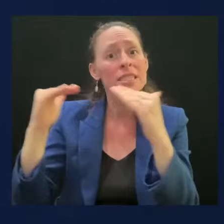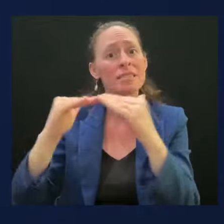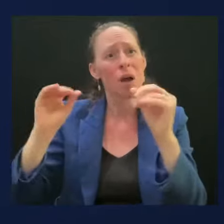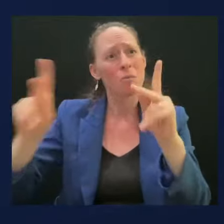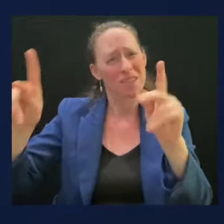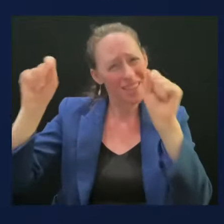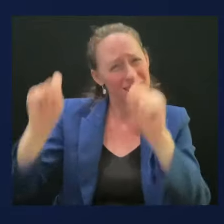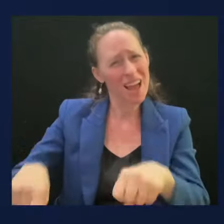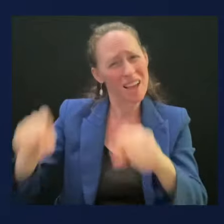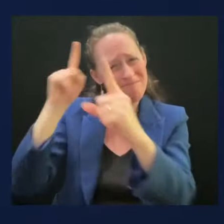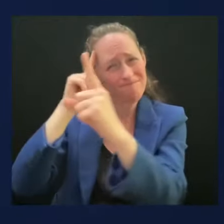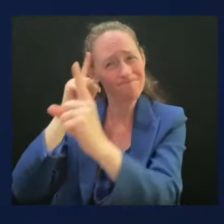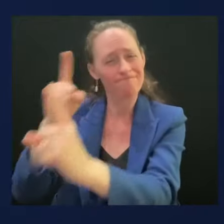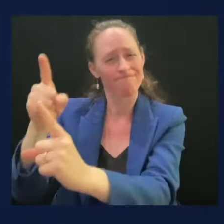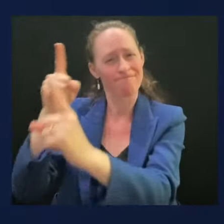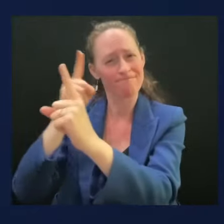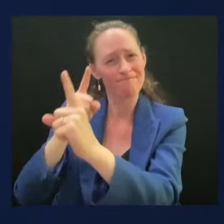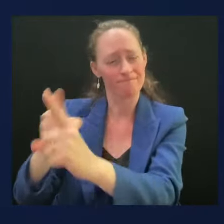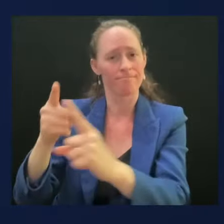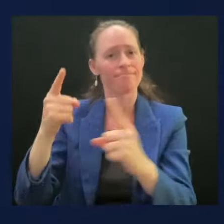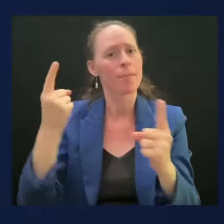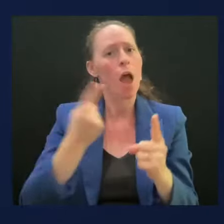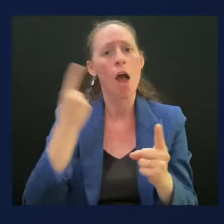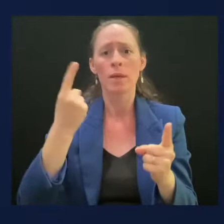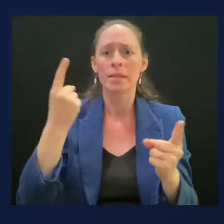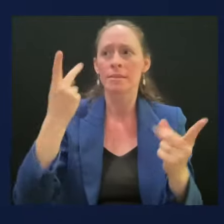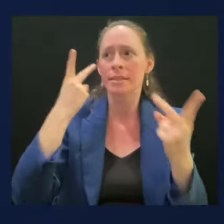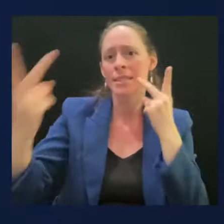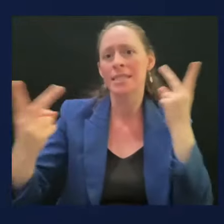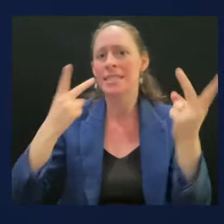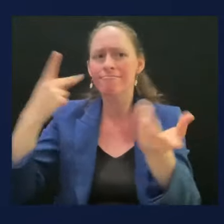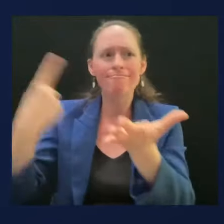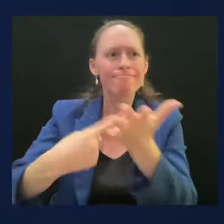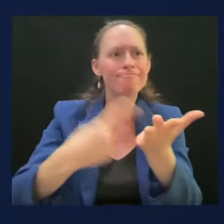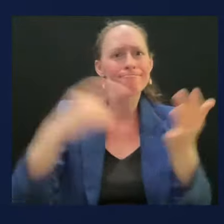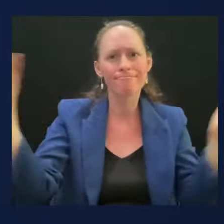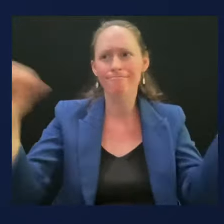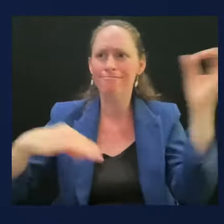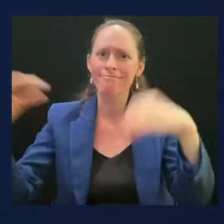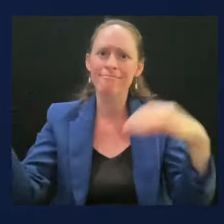but we've seen of late here, and around the world,